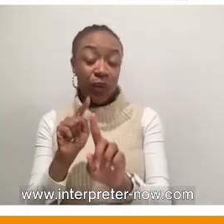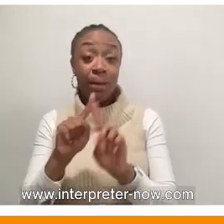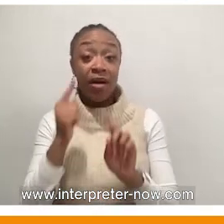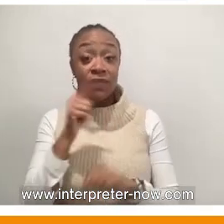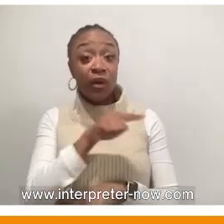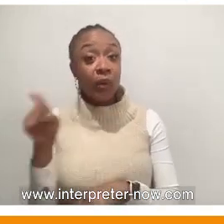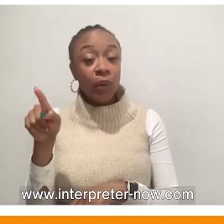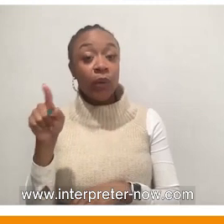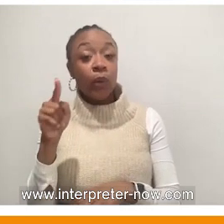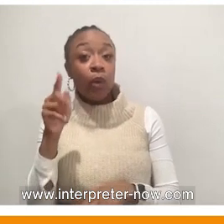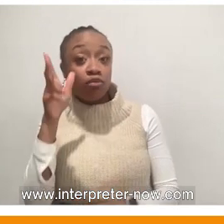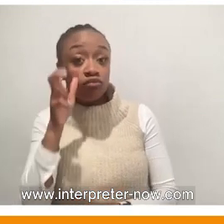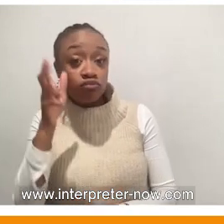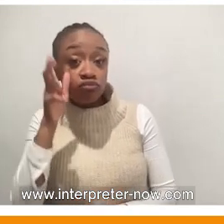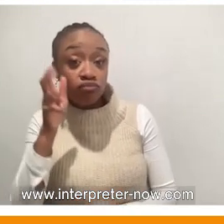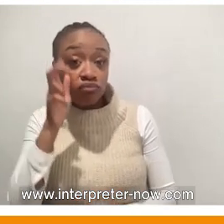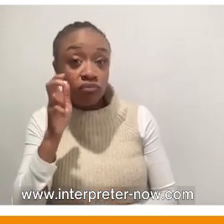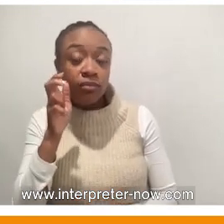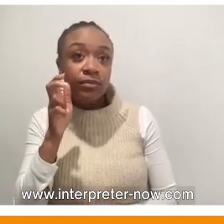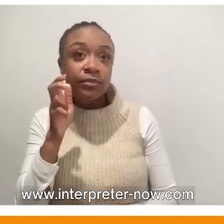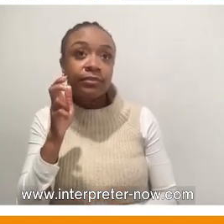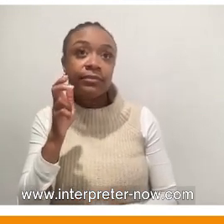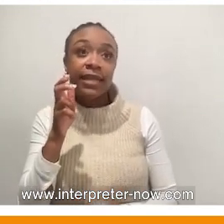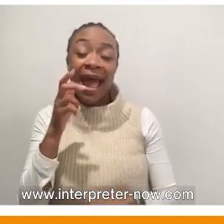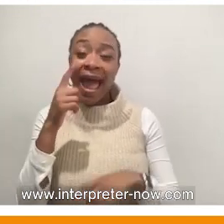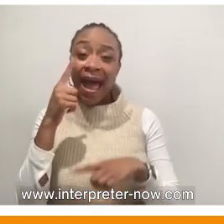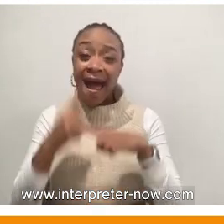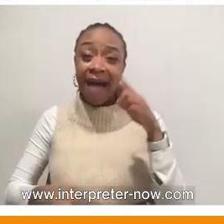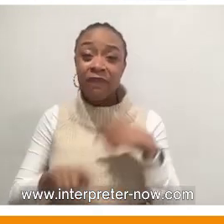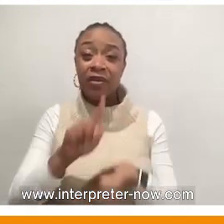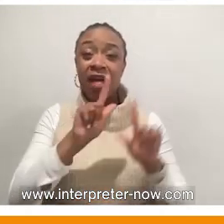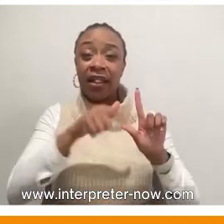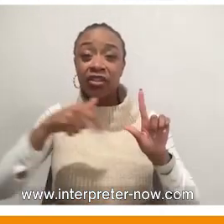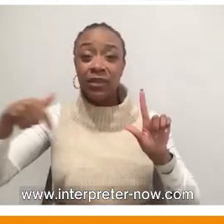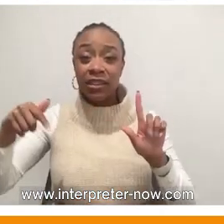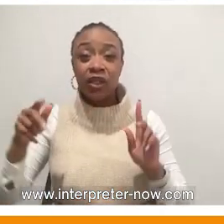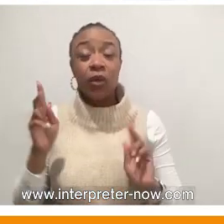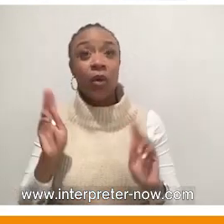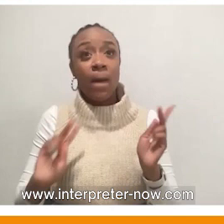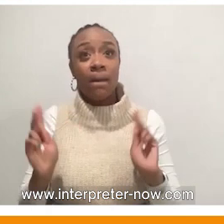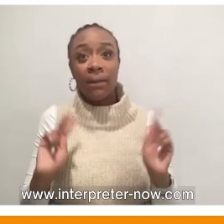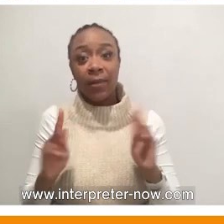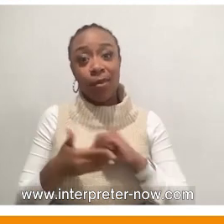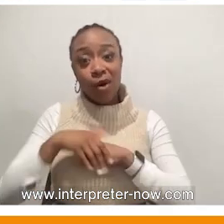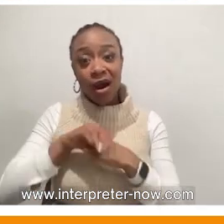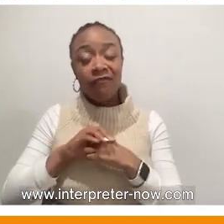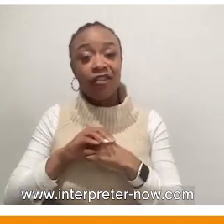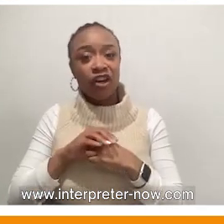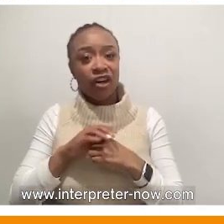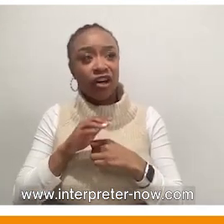Just for those of you listening or watching, that almost half of LGBTQIA+ folks cover pieces